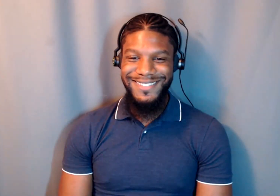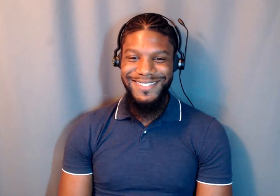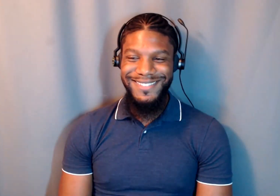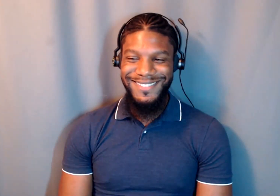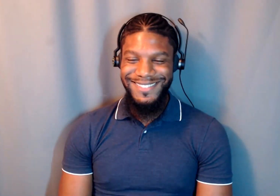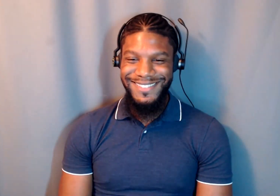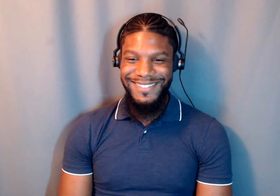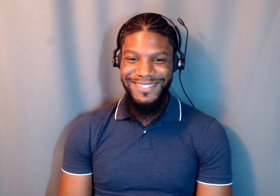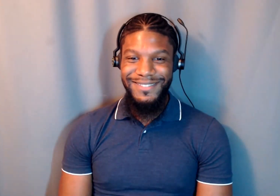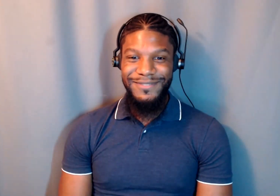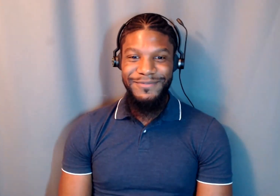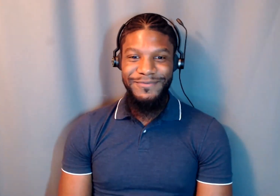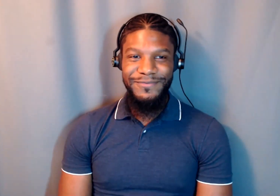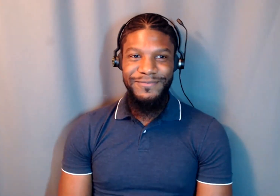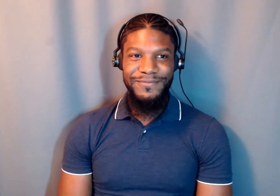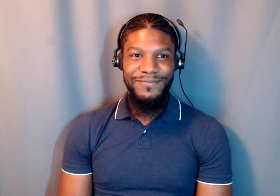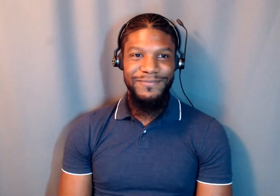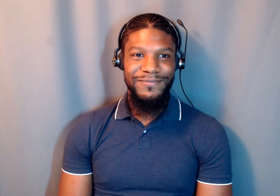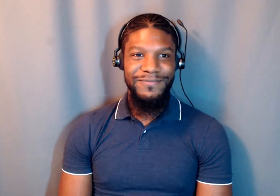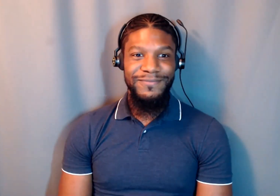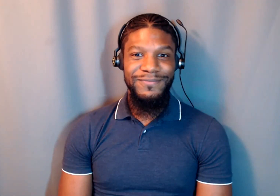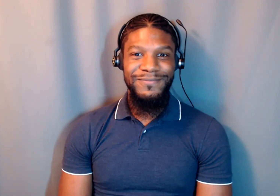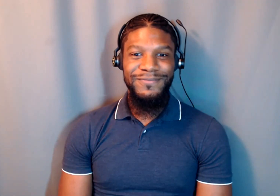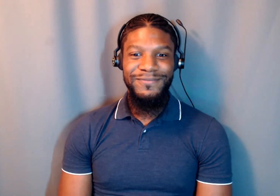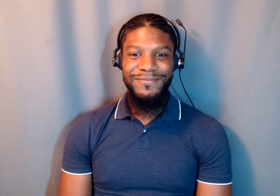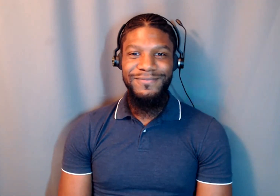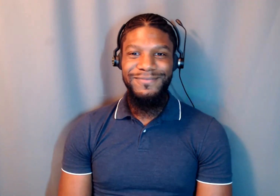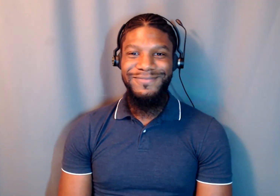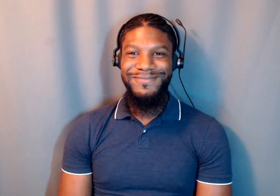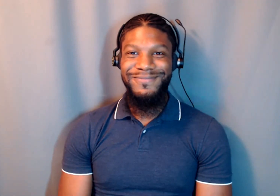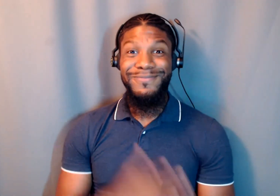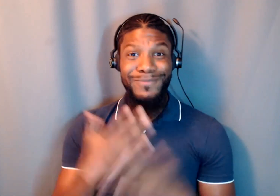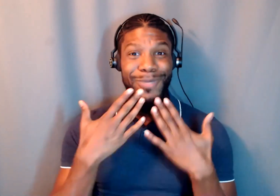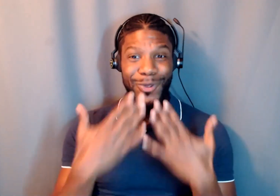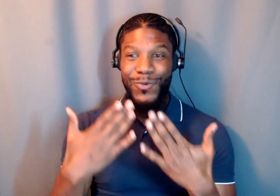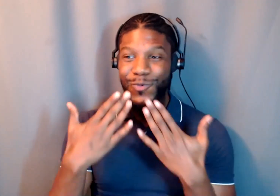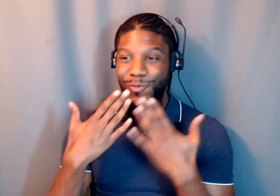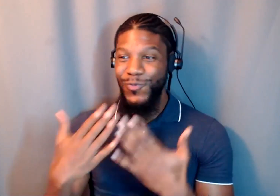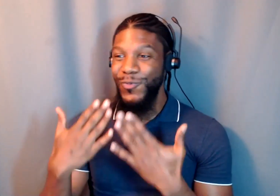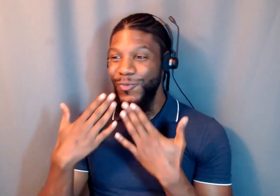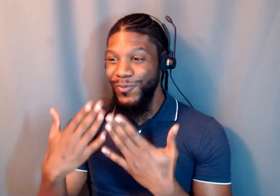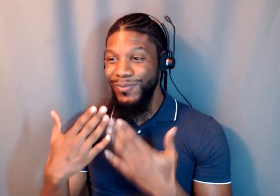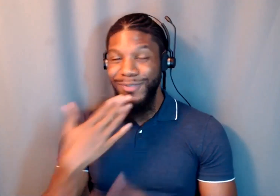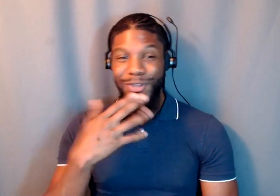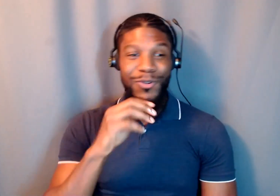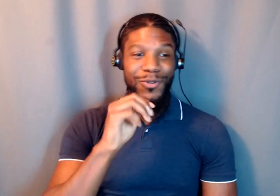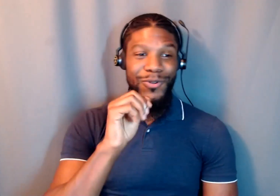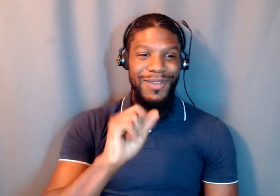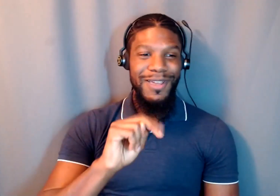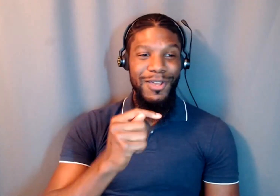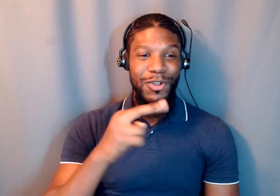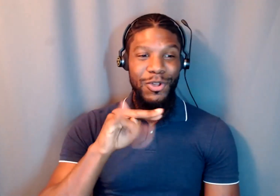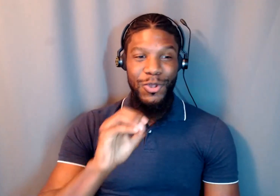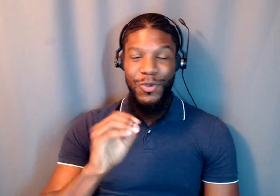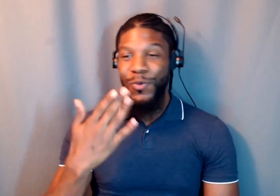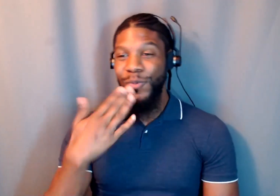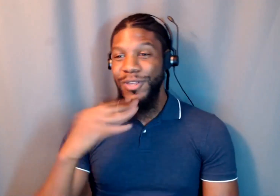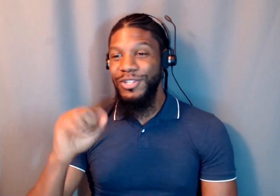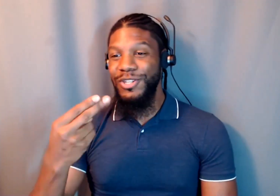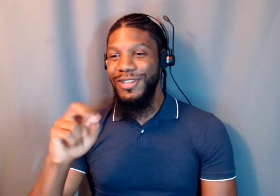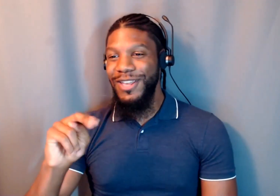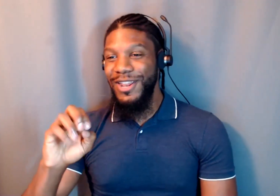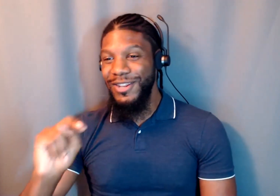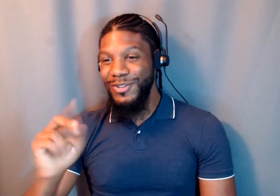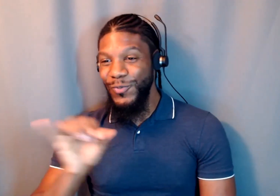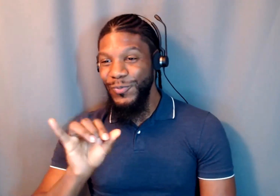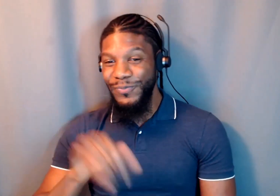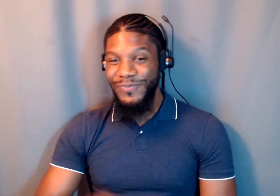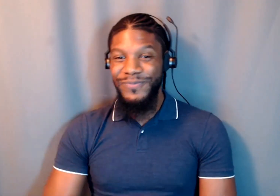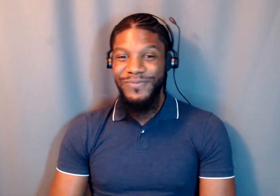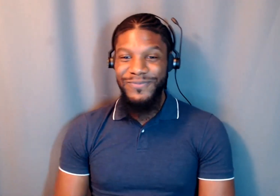[Lisa] Thank you, everyone, and thank you to Antonio and Shannon as well.